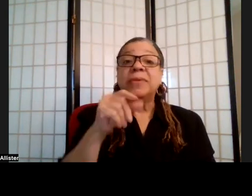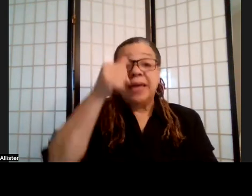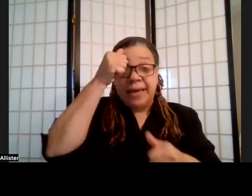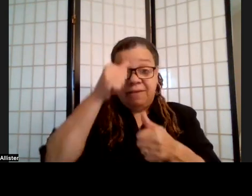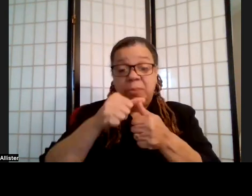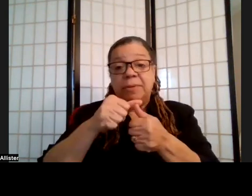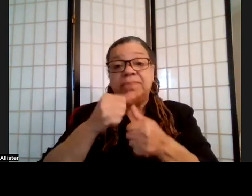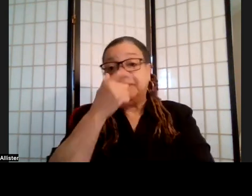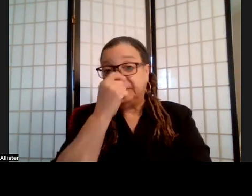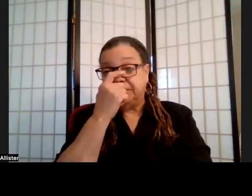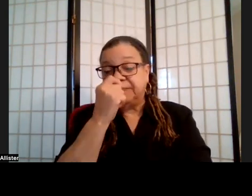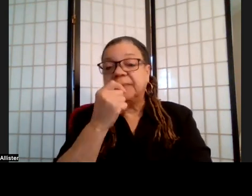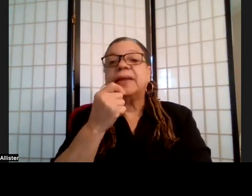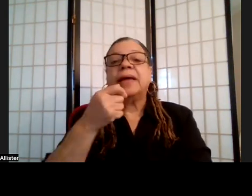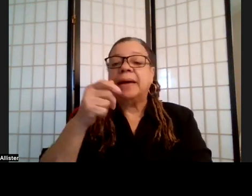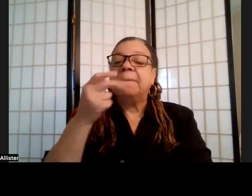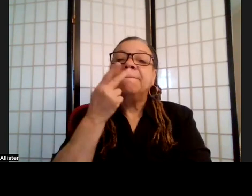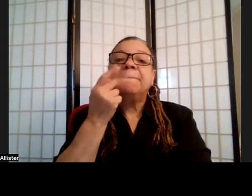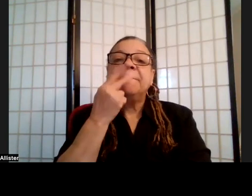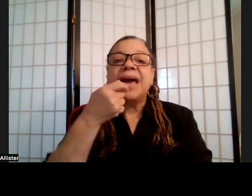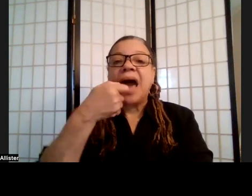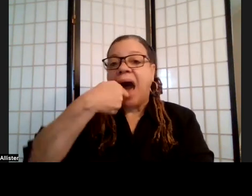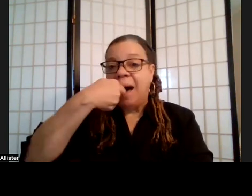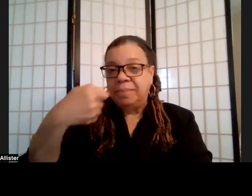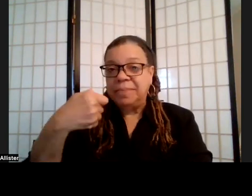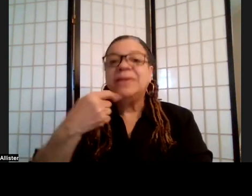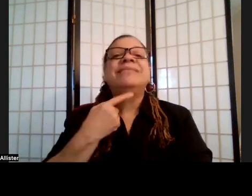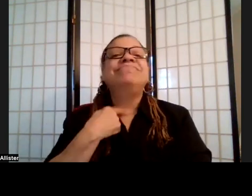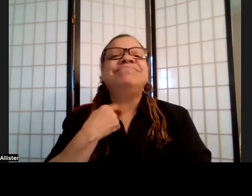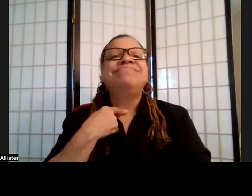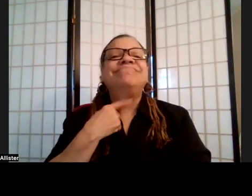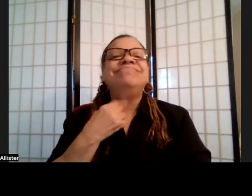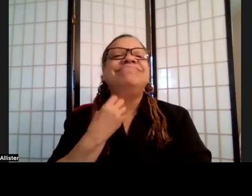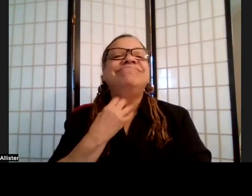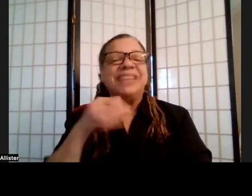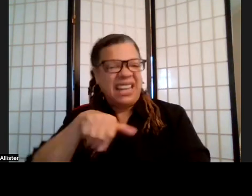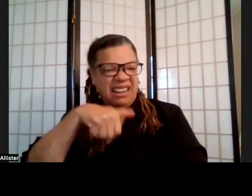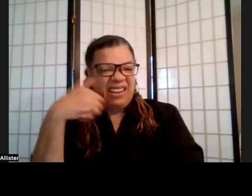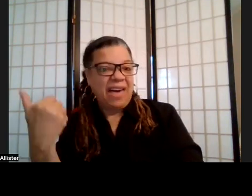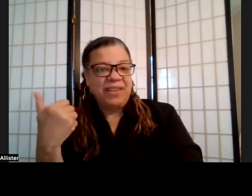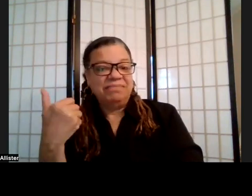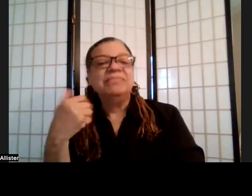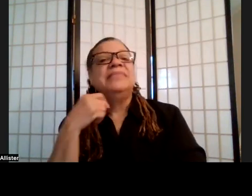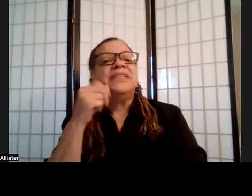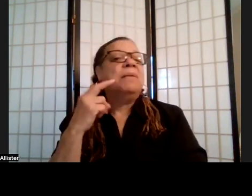If my throat itched, I got a teaspoon. I never minded that, for sweet a combination of bubble gum flavor and other additives,